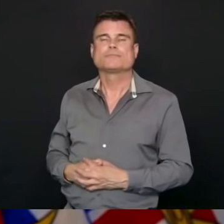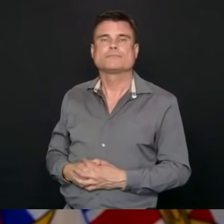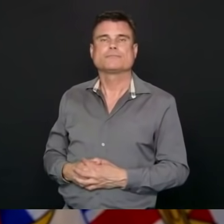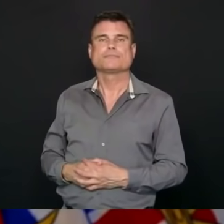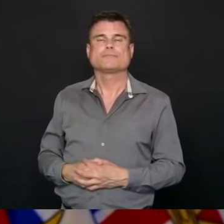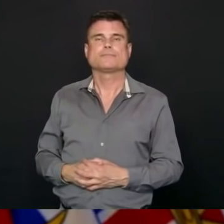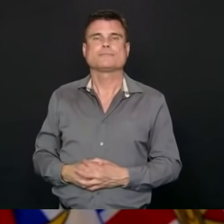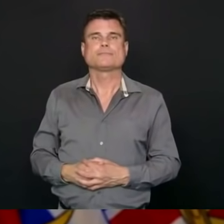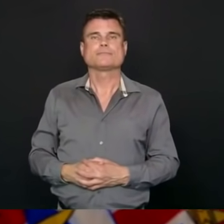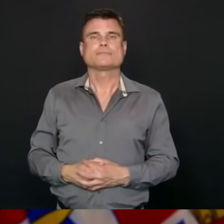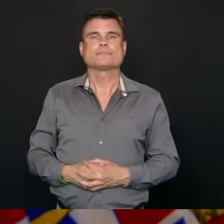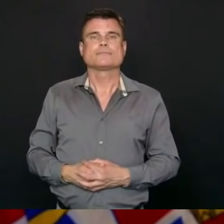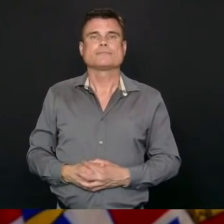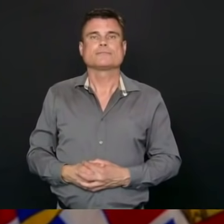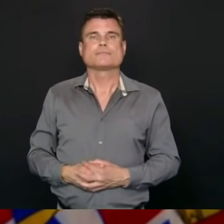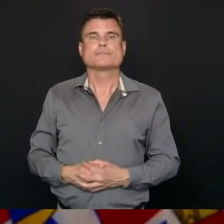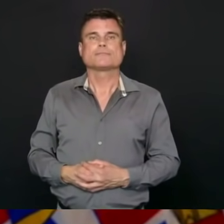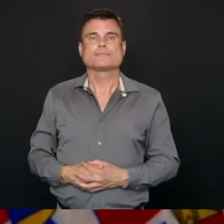You may not be audible until I call your name.